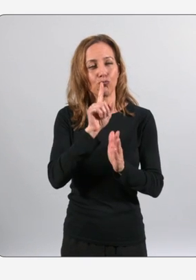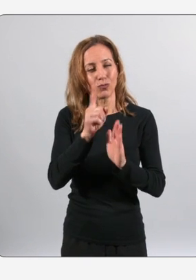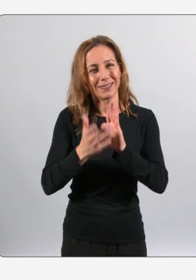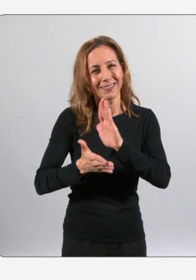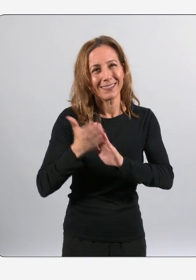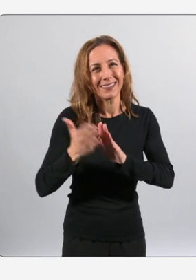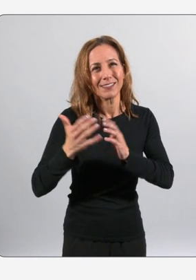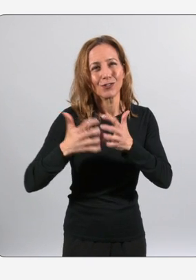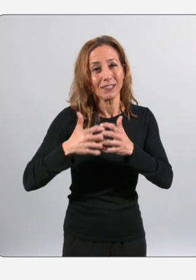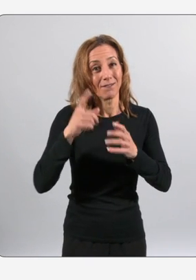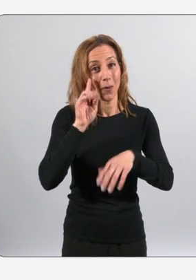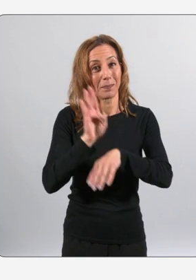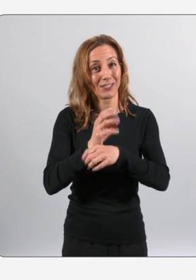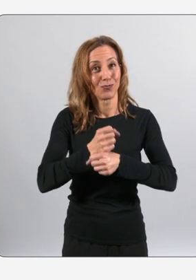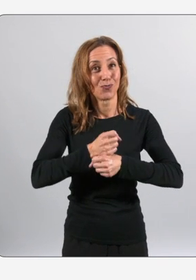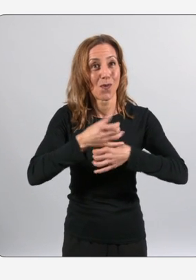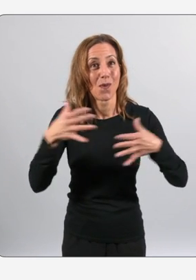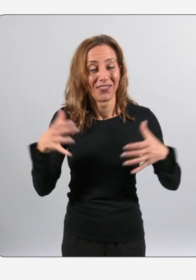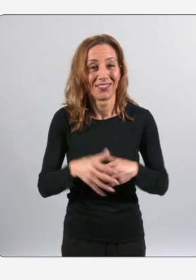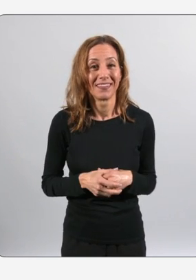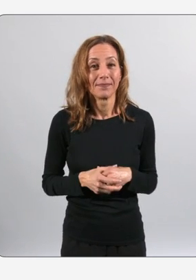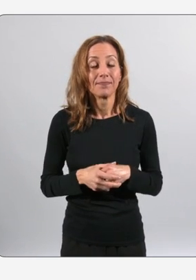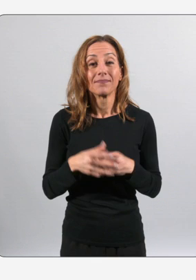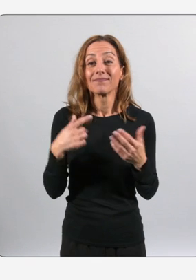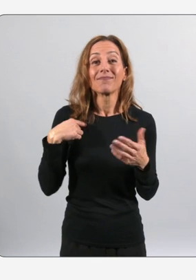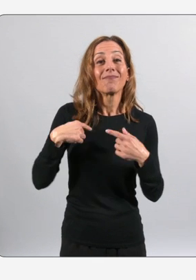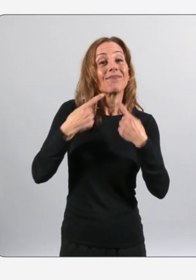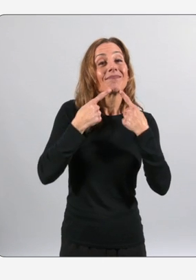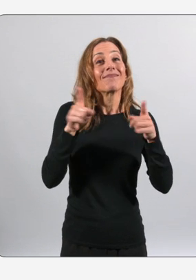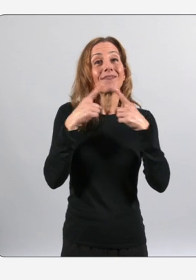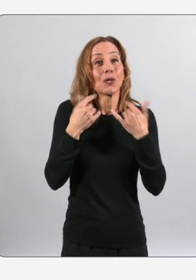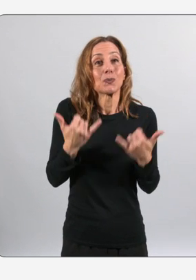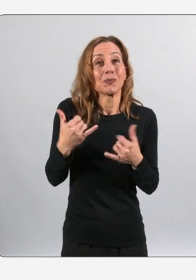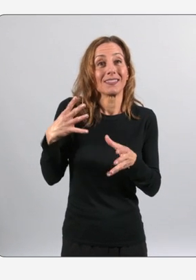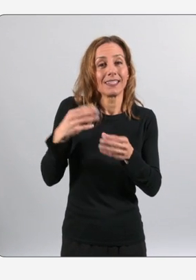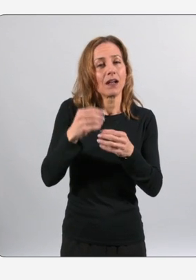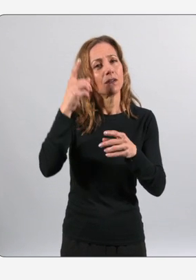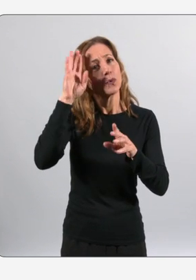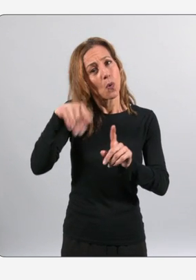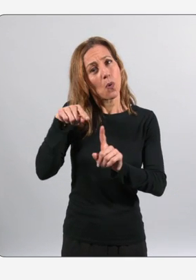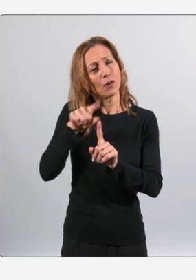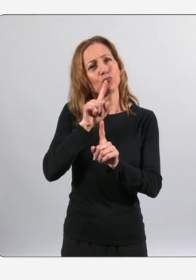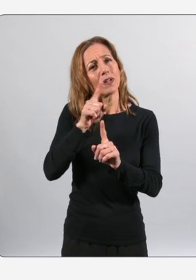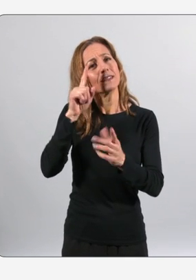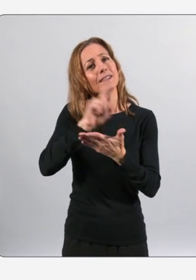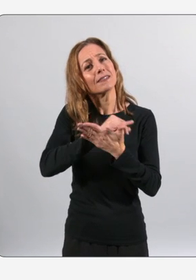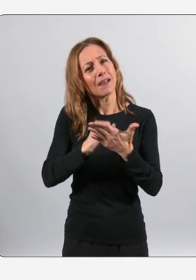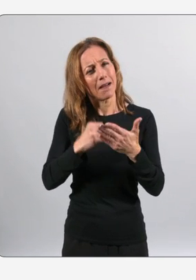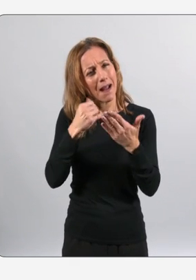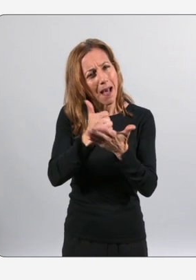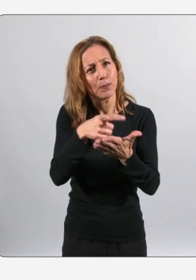In everything we announce today, know that it's designed to help all of you thrive. It's your marketing, multiplied